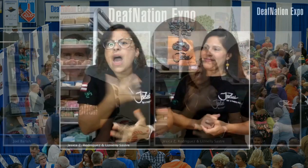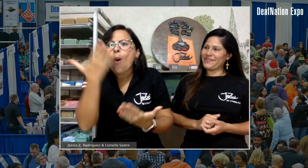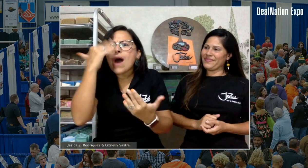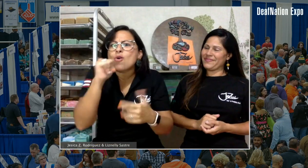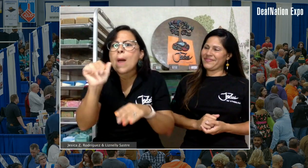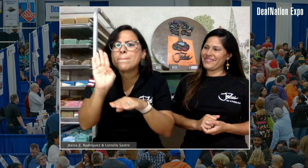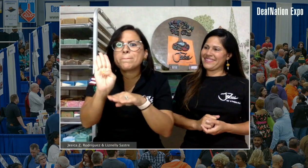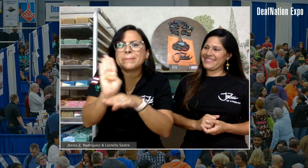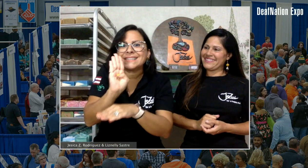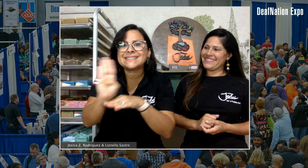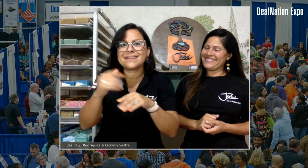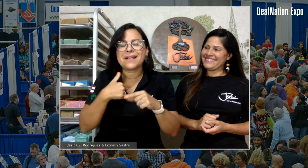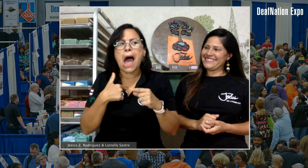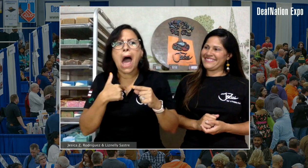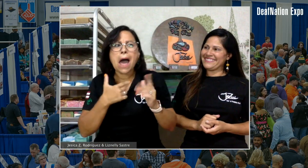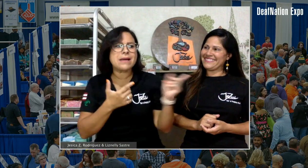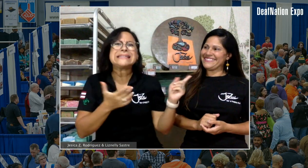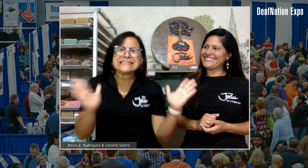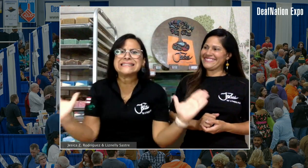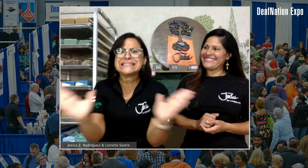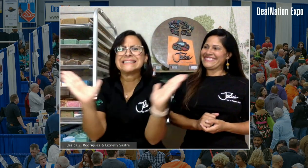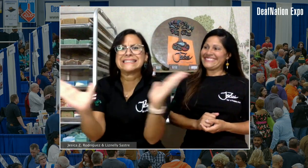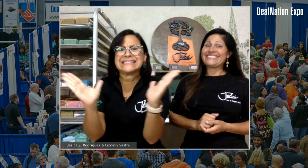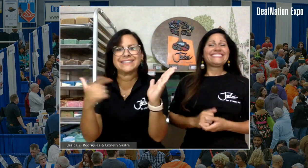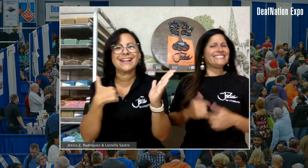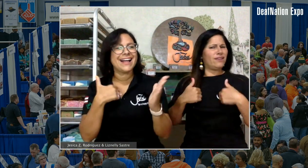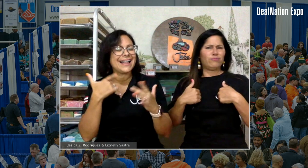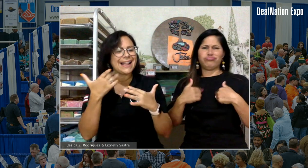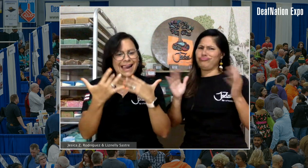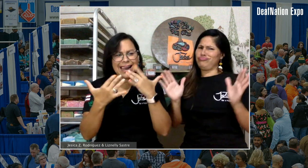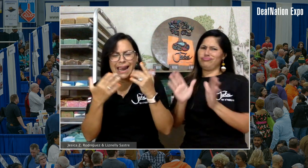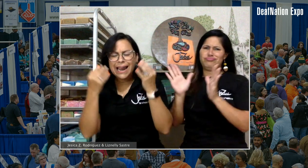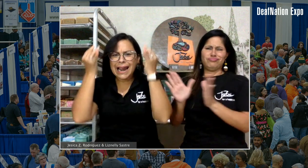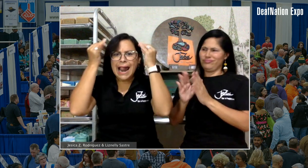They all liked it and said “Why don’t you set up a business?” Liznelly encouraged me.